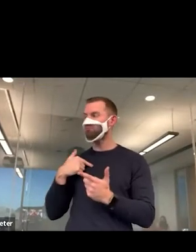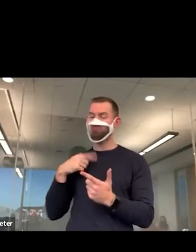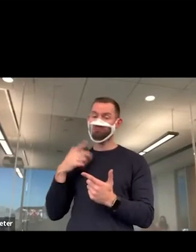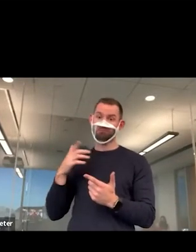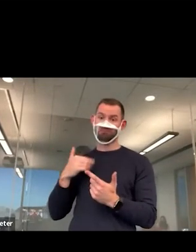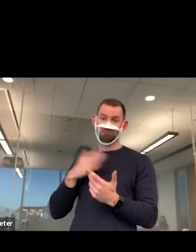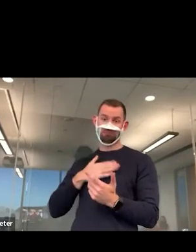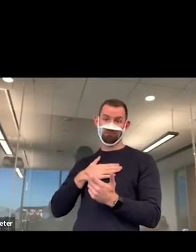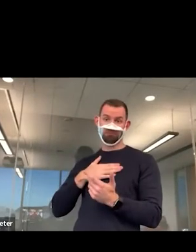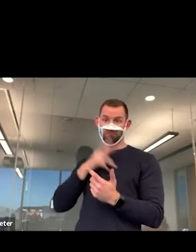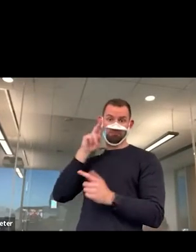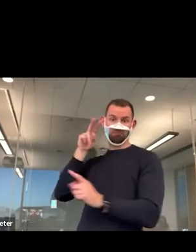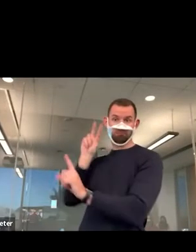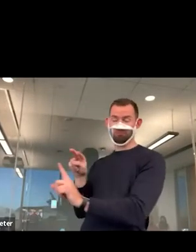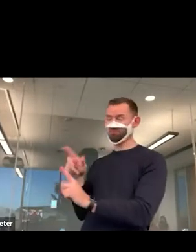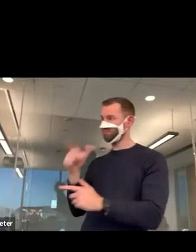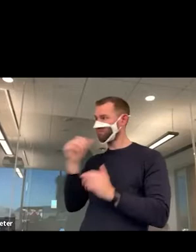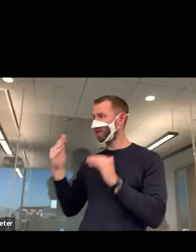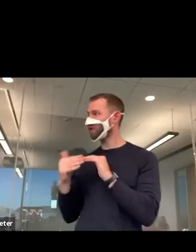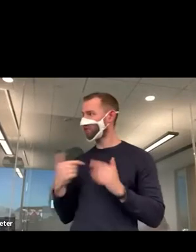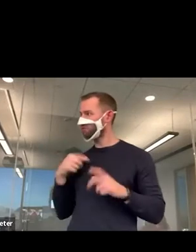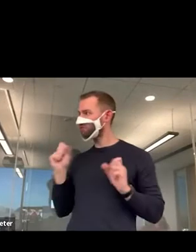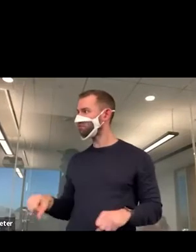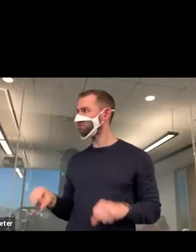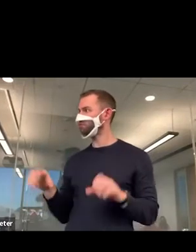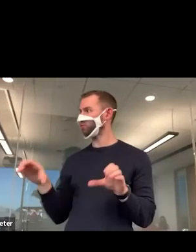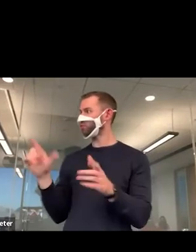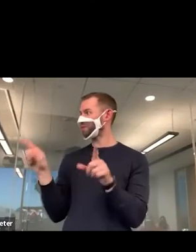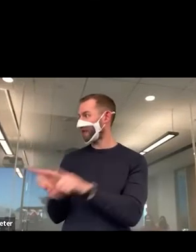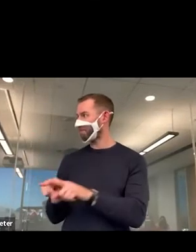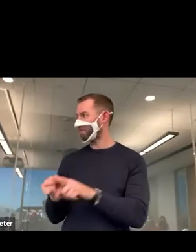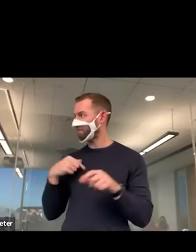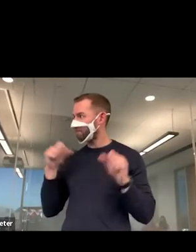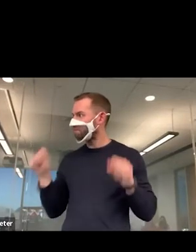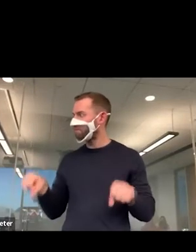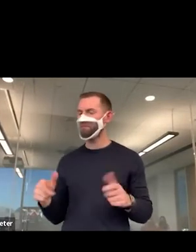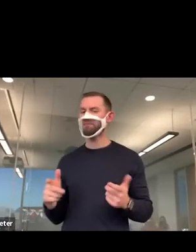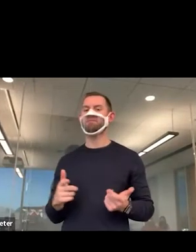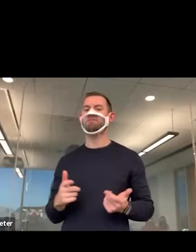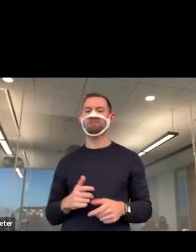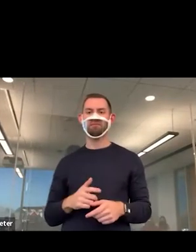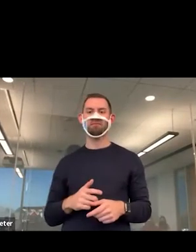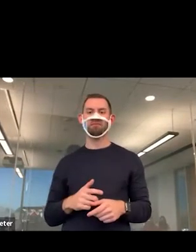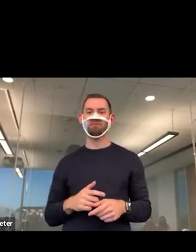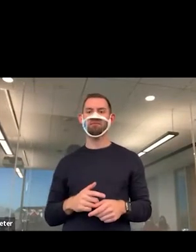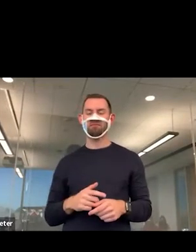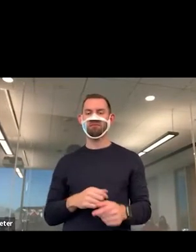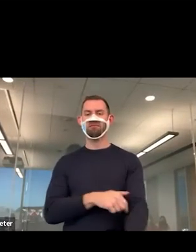that i couldn't do that too that every one of these these um companies have loading docks